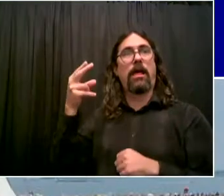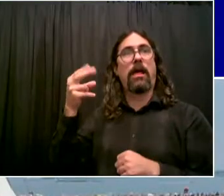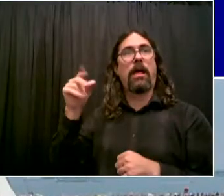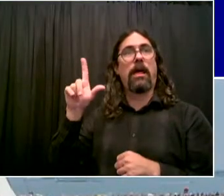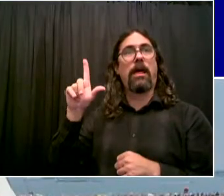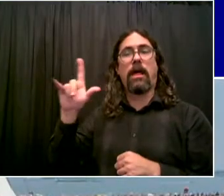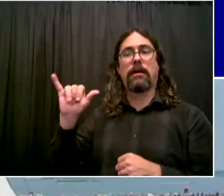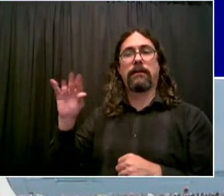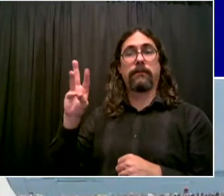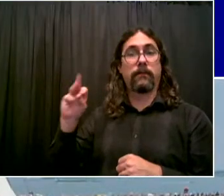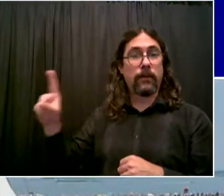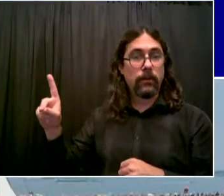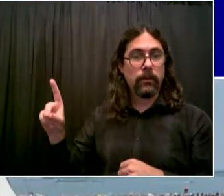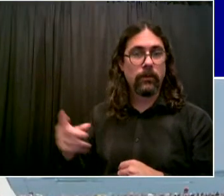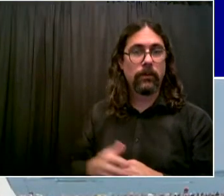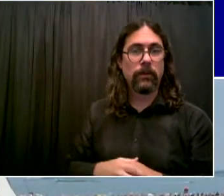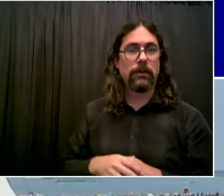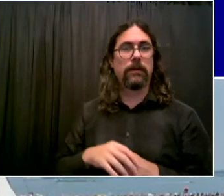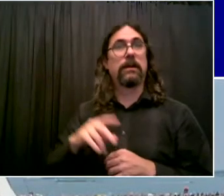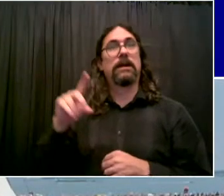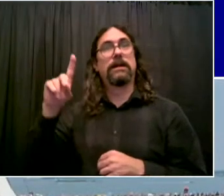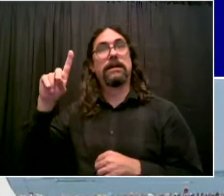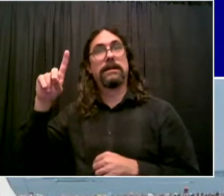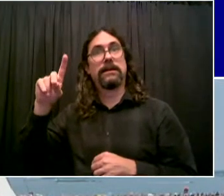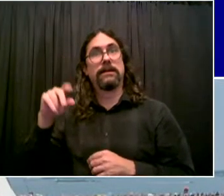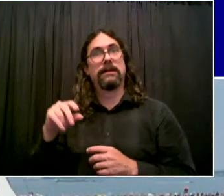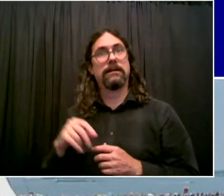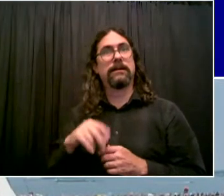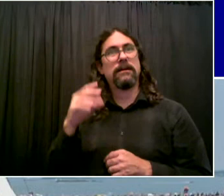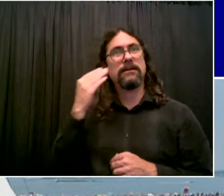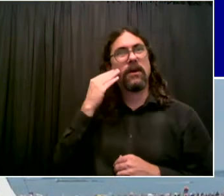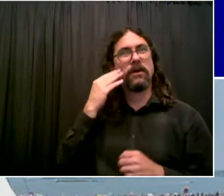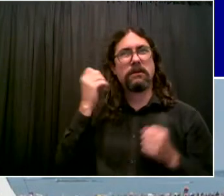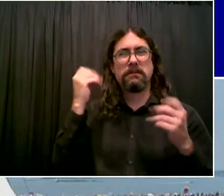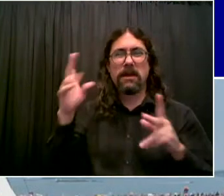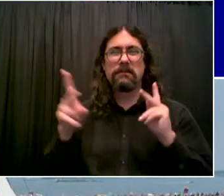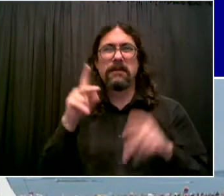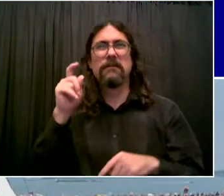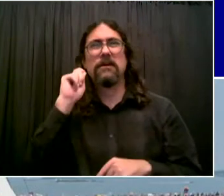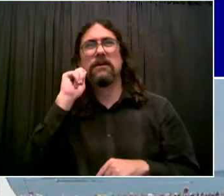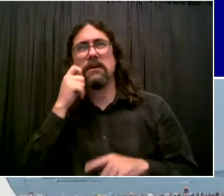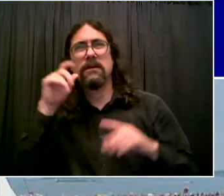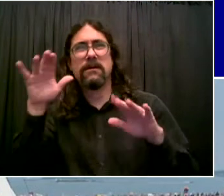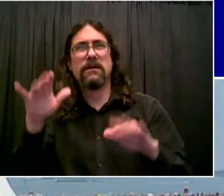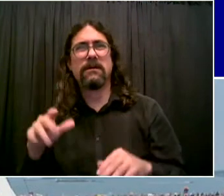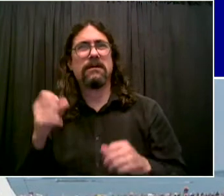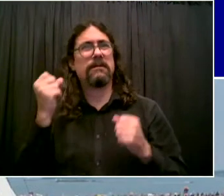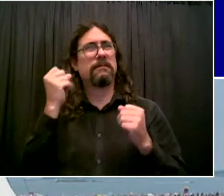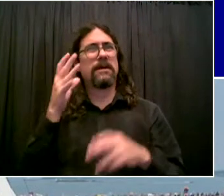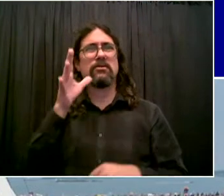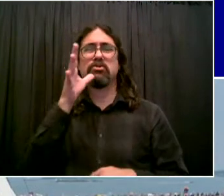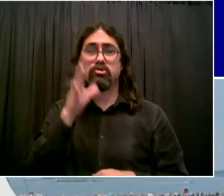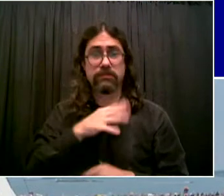LATE GREAT HEAVY D. DJ HOLLYWOOD, HOLLYWOOD WAS